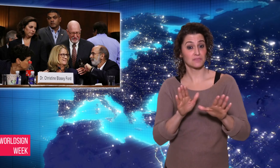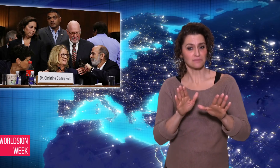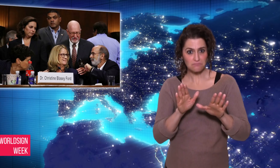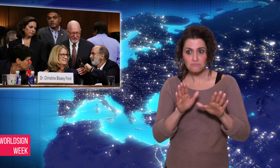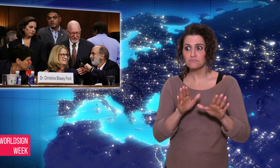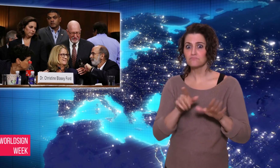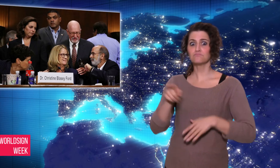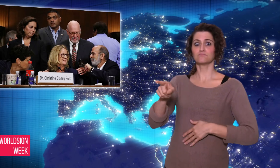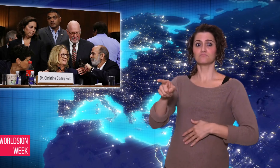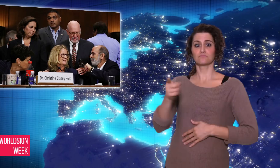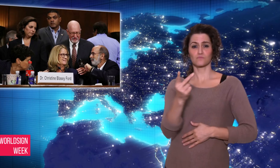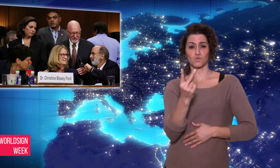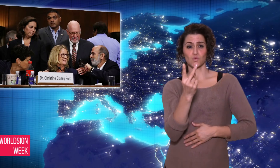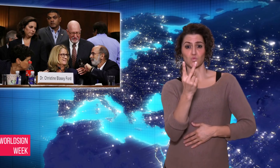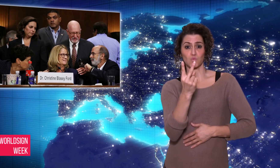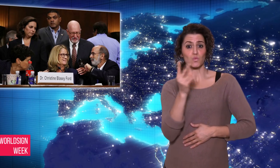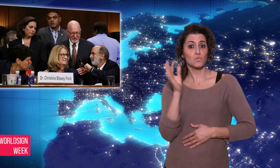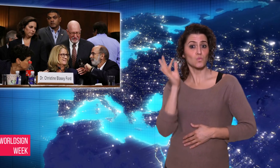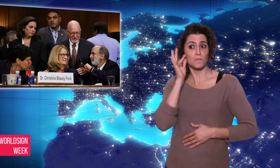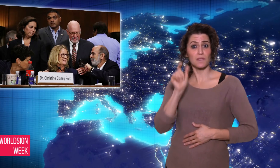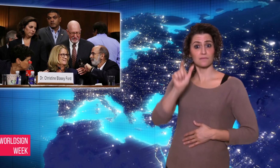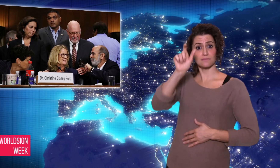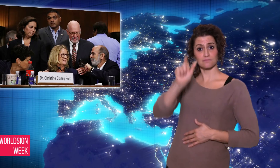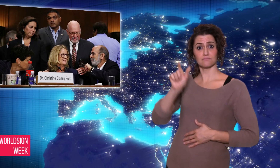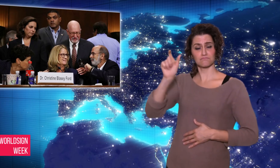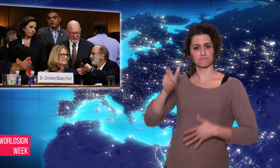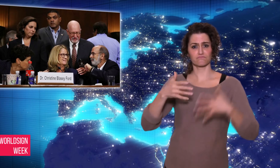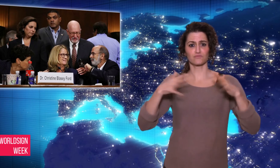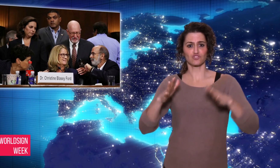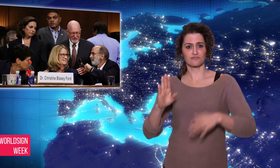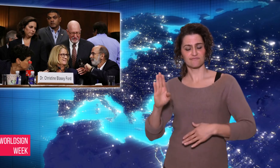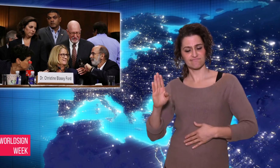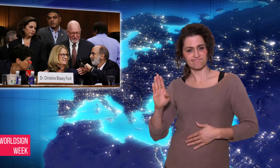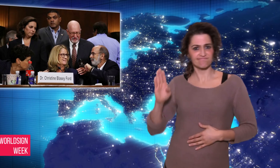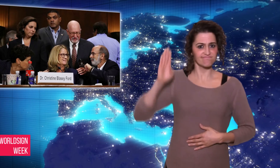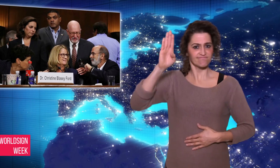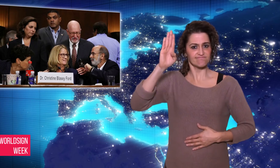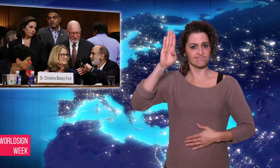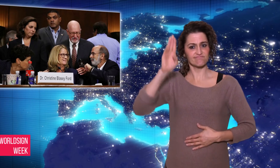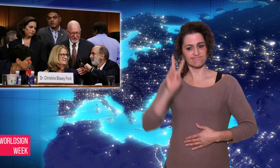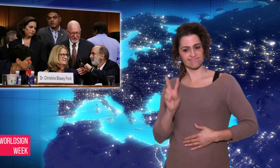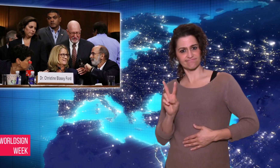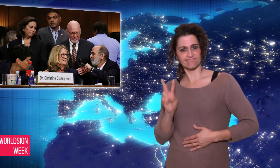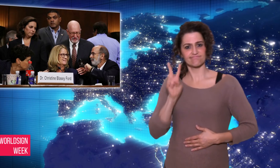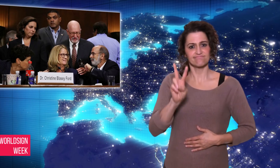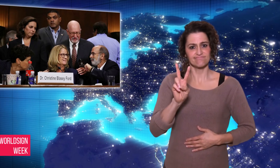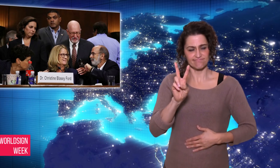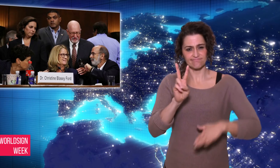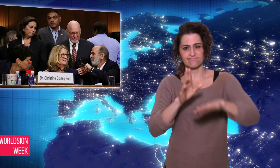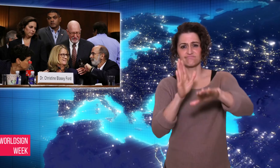Kavanaugh committed sexual